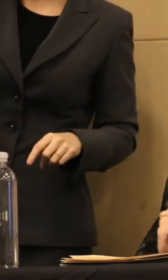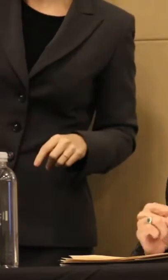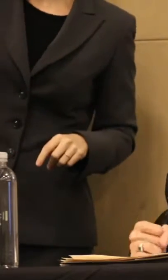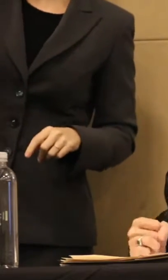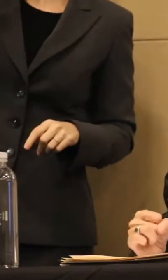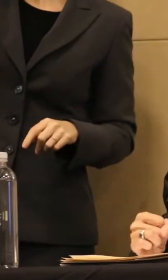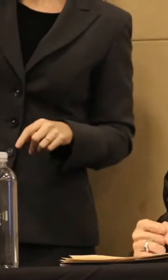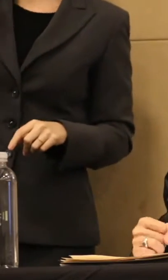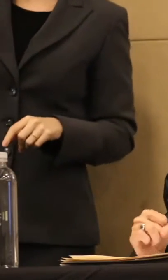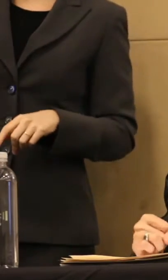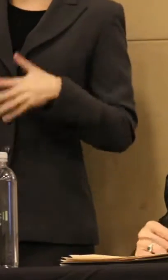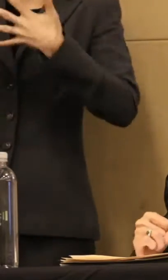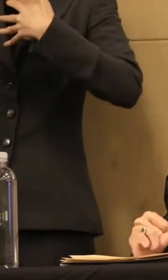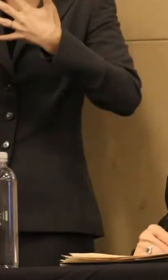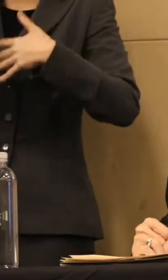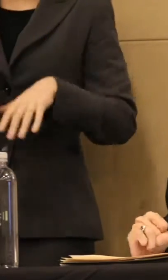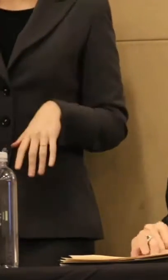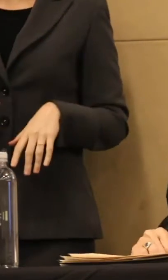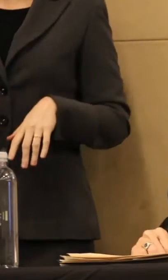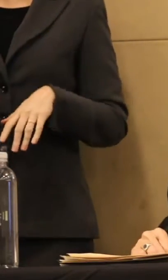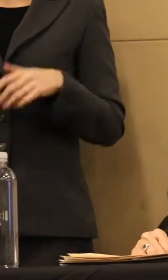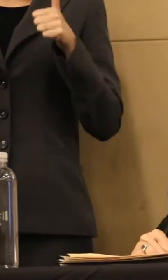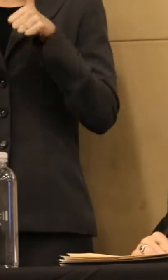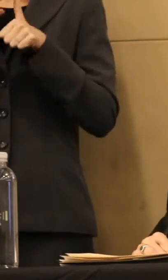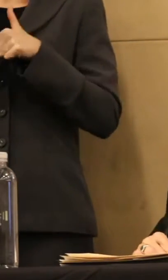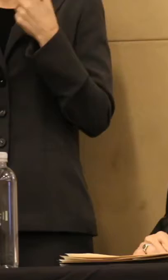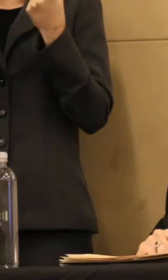the first thing you really do is try to figure out the job.